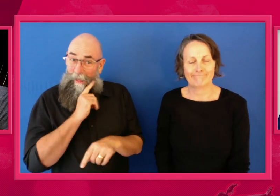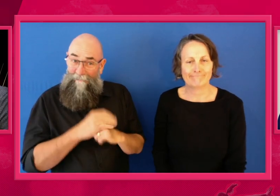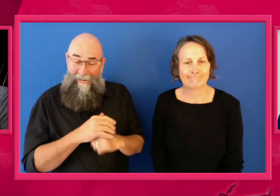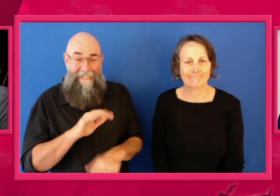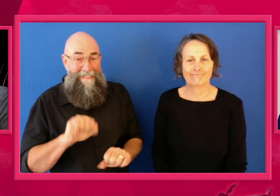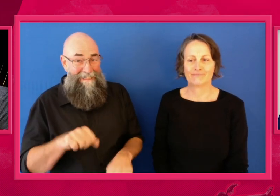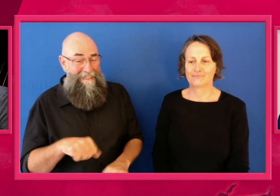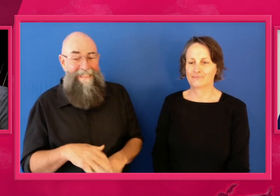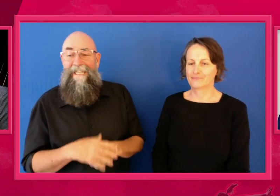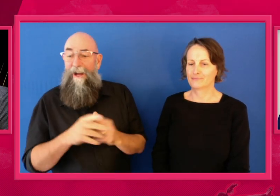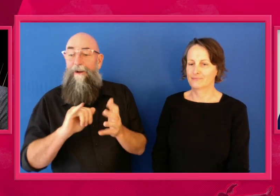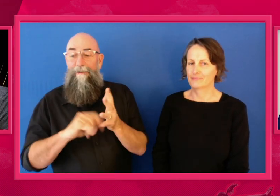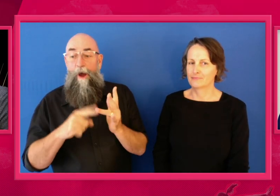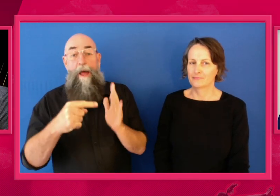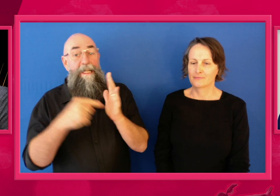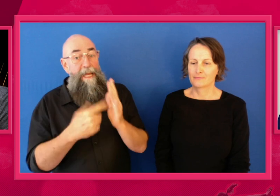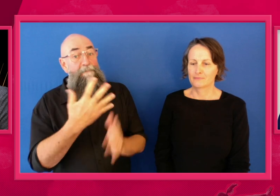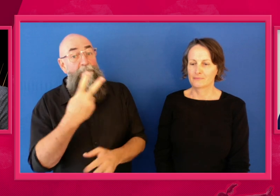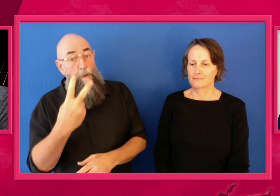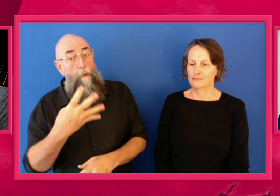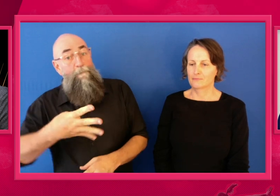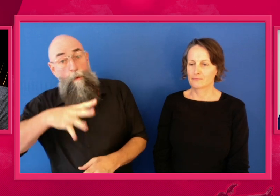Kurt Fearnley: Sam Mac is in the T52 400 metres. He went ninth, I think, in this meet. And